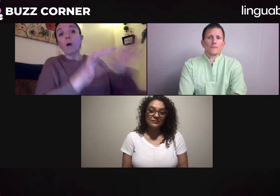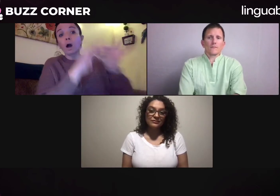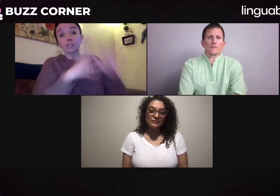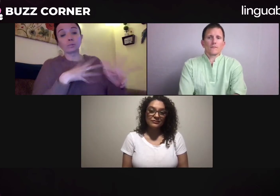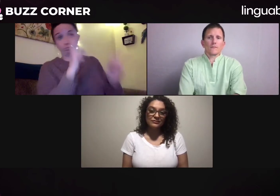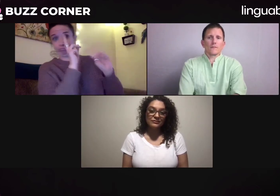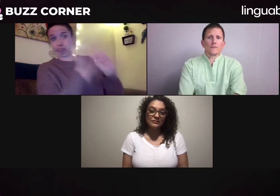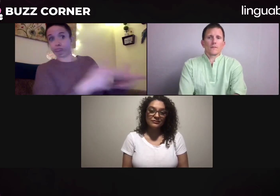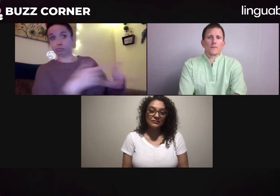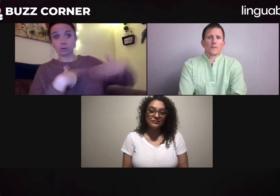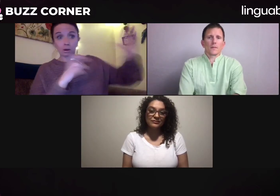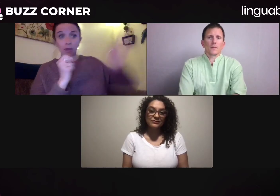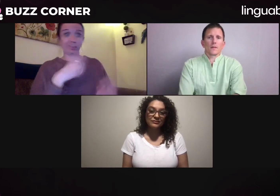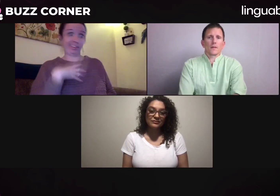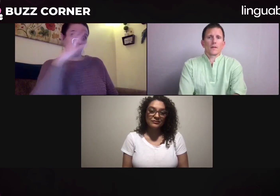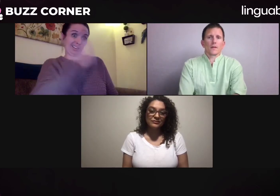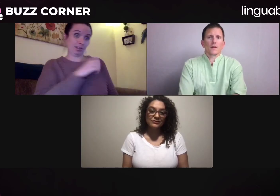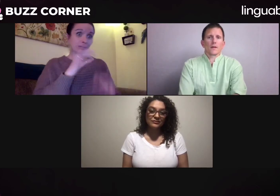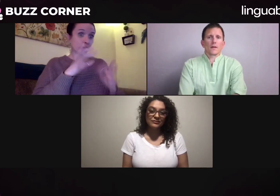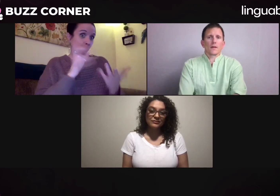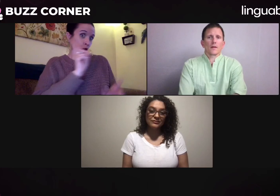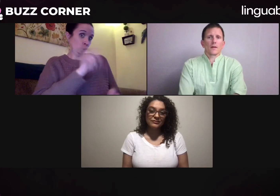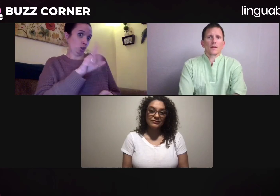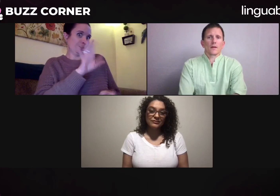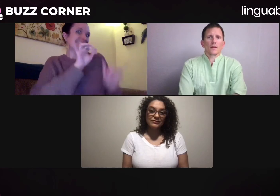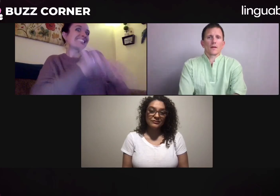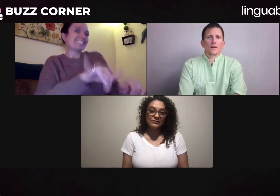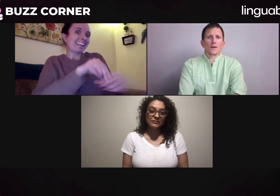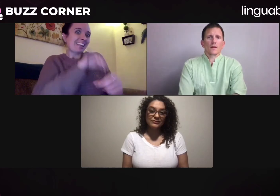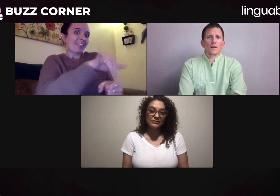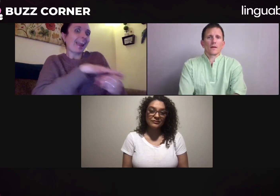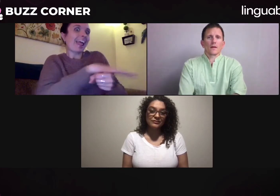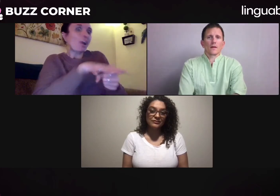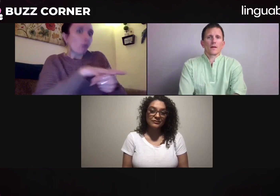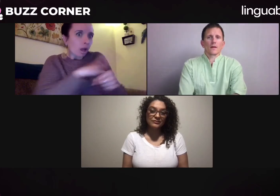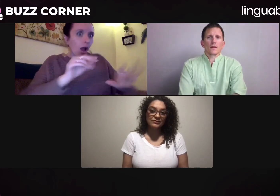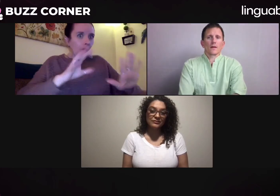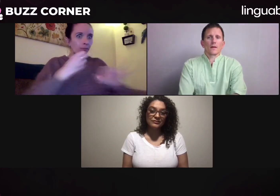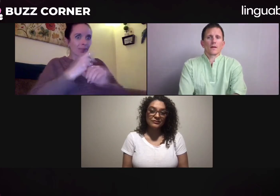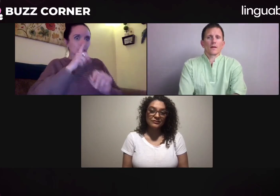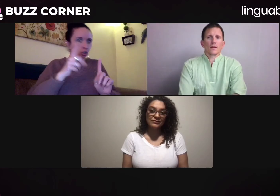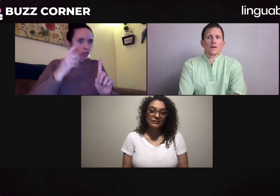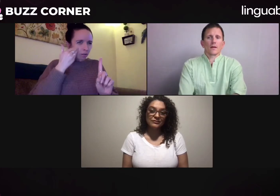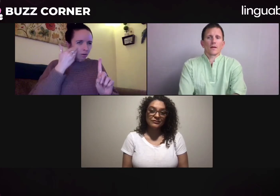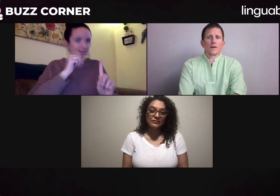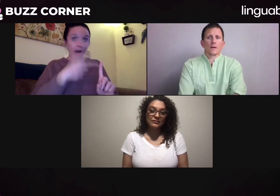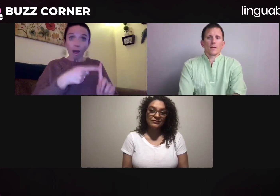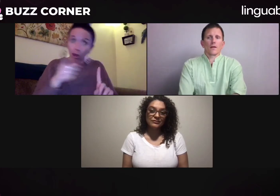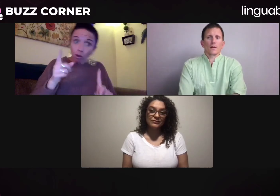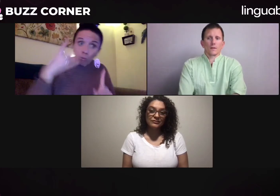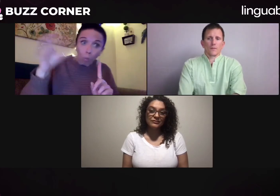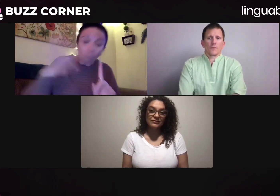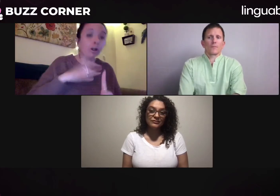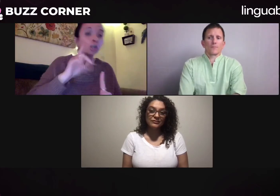Sometimes I want that engagement with the interpreter. I know other folks sometimes think I don't really want to have that interaction with the interpreter.